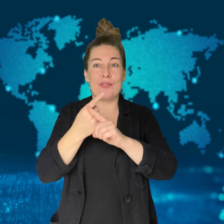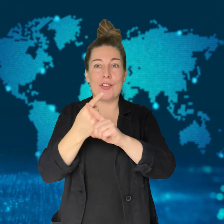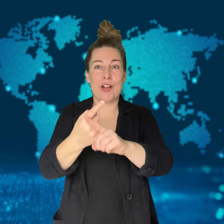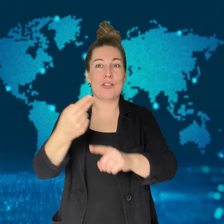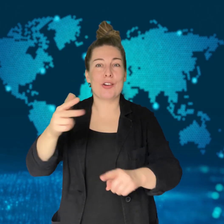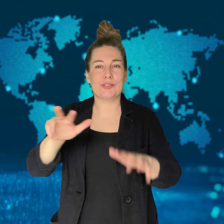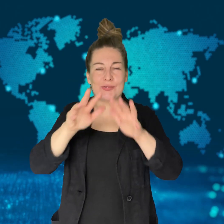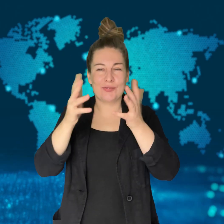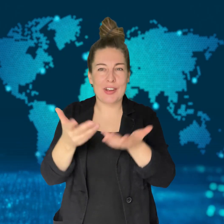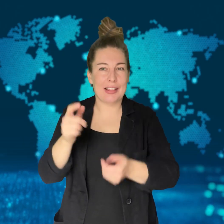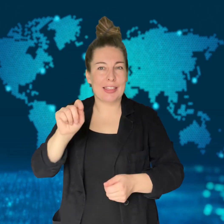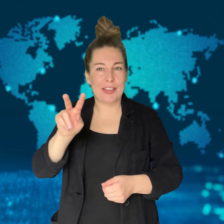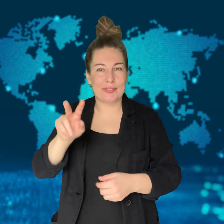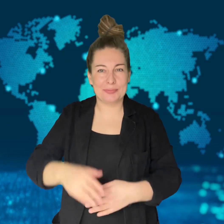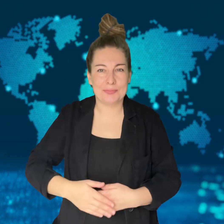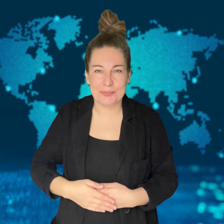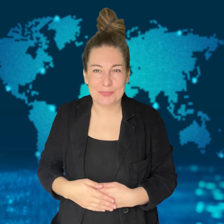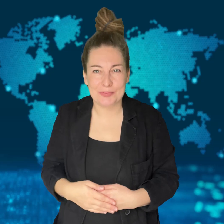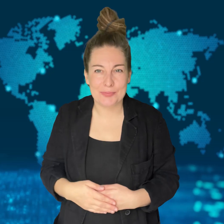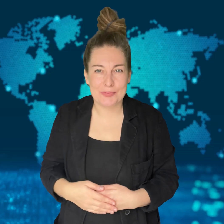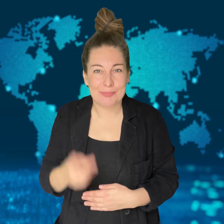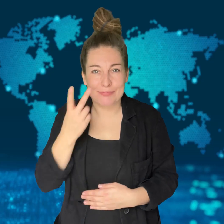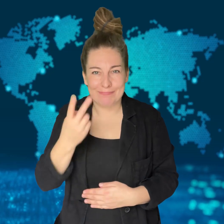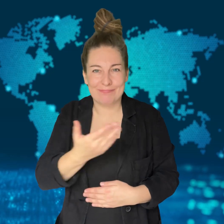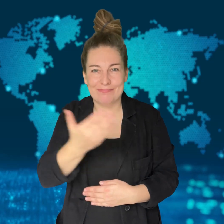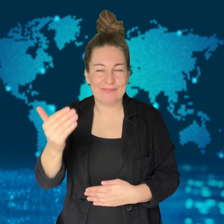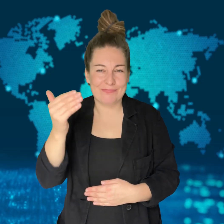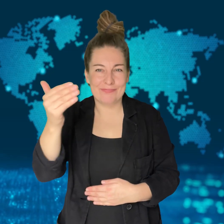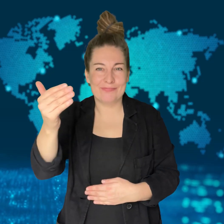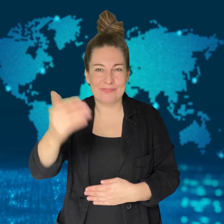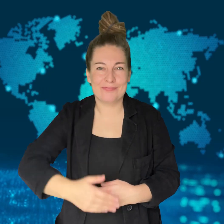get new video updates! See you next time!